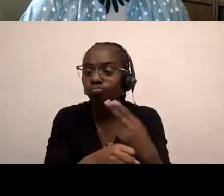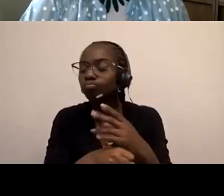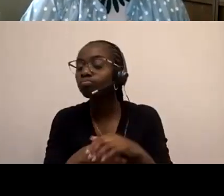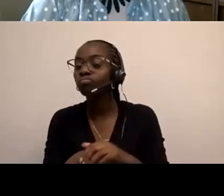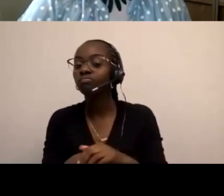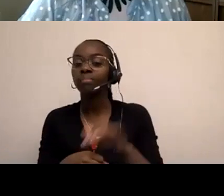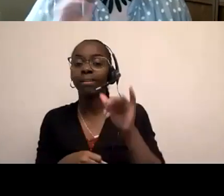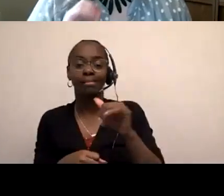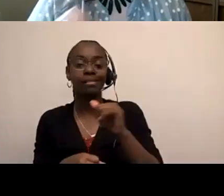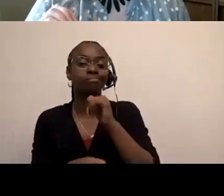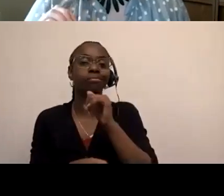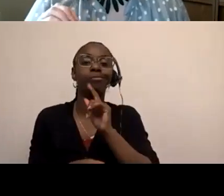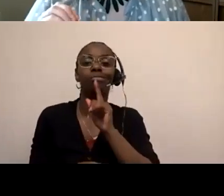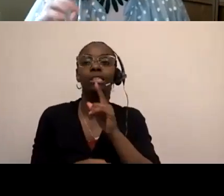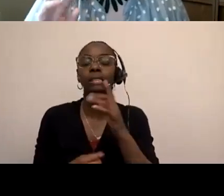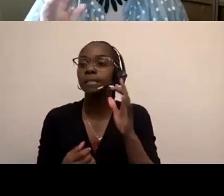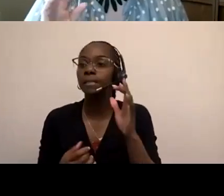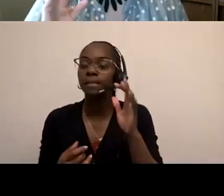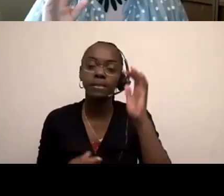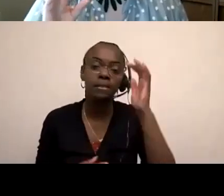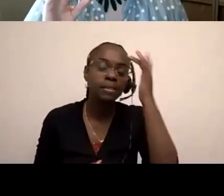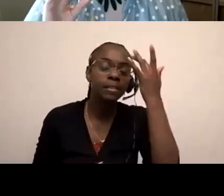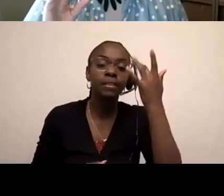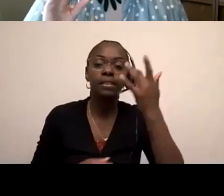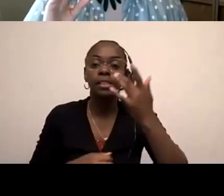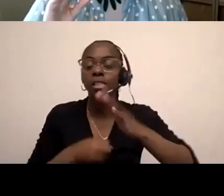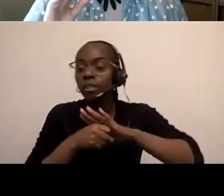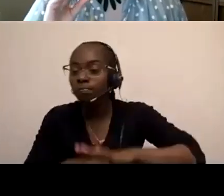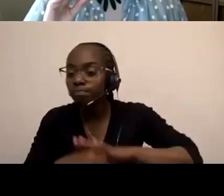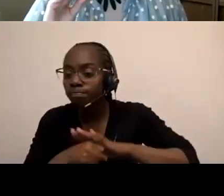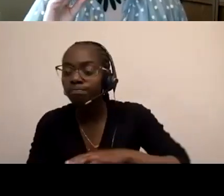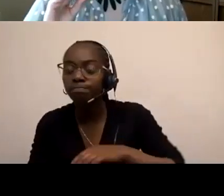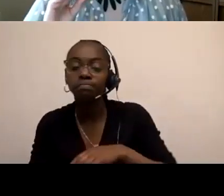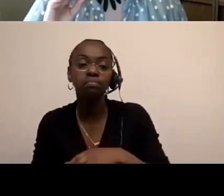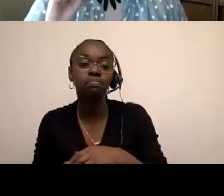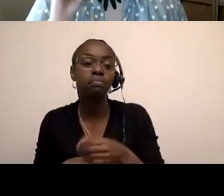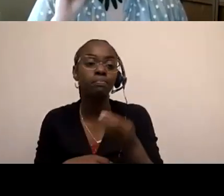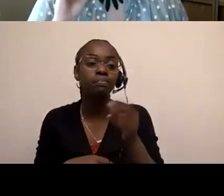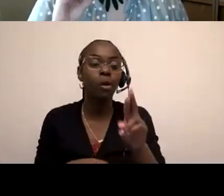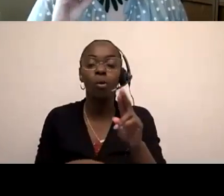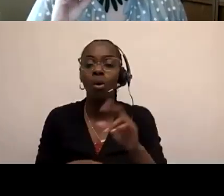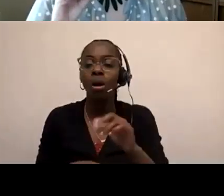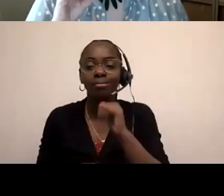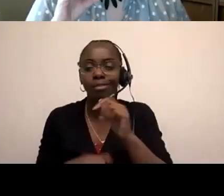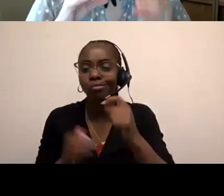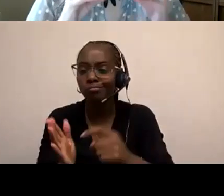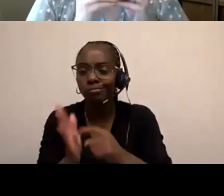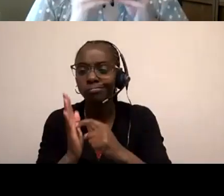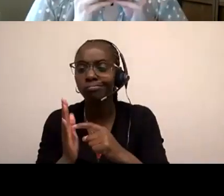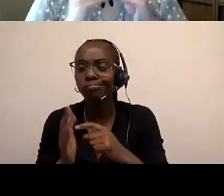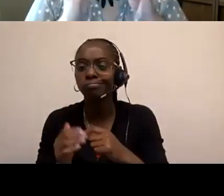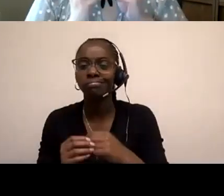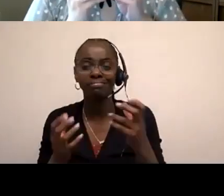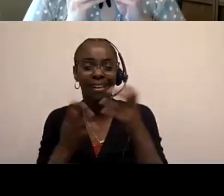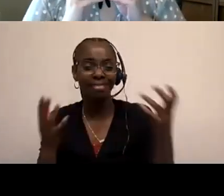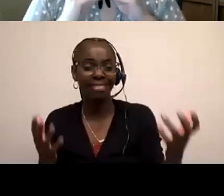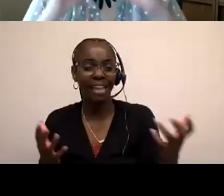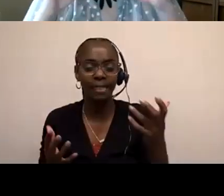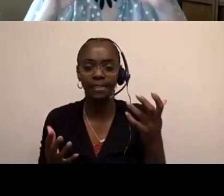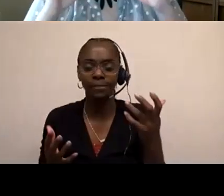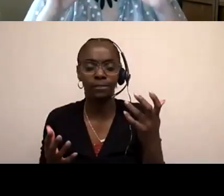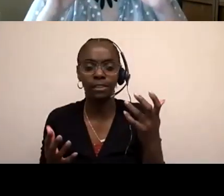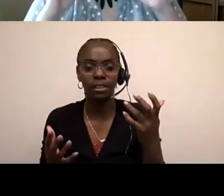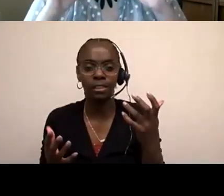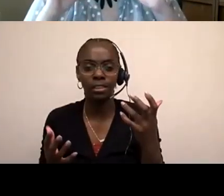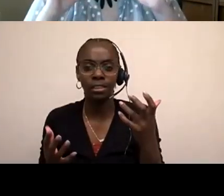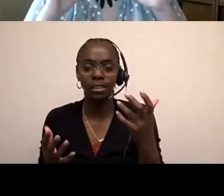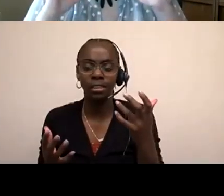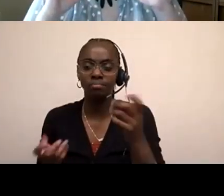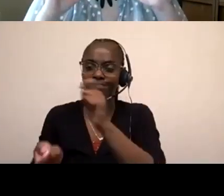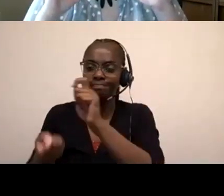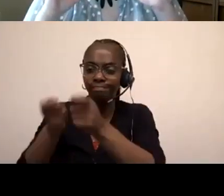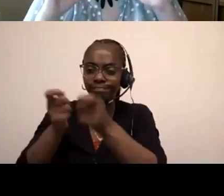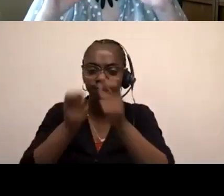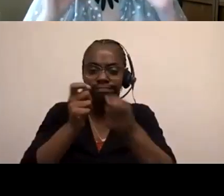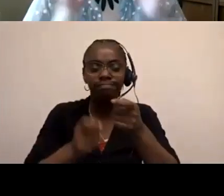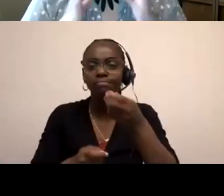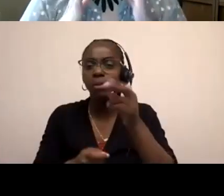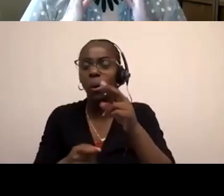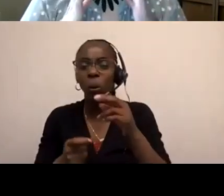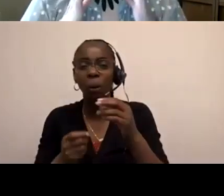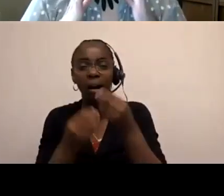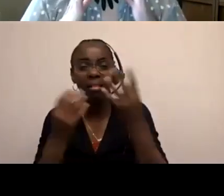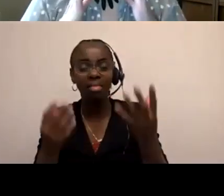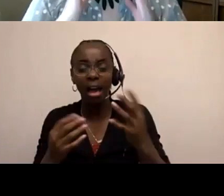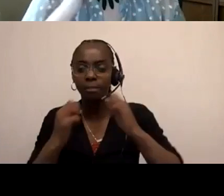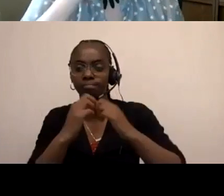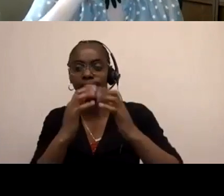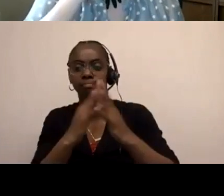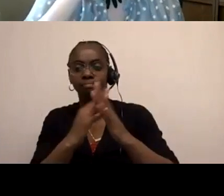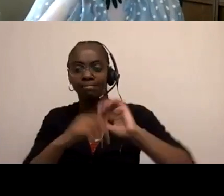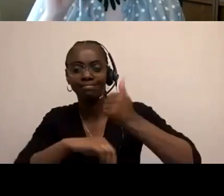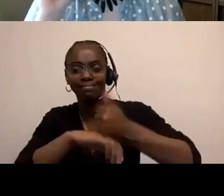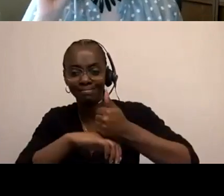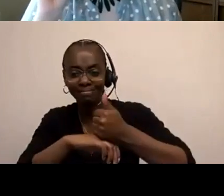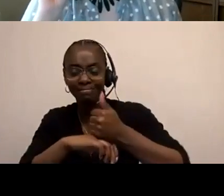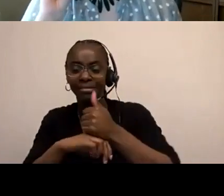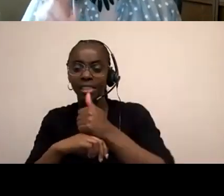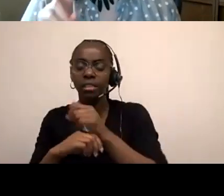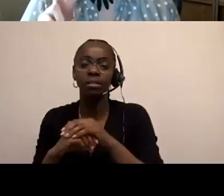ARE NOT AS STRENUOUS OR DON'T REQUIRE SO MUCH RIGID IMPLEMENTATION. THERE'S TWO GROUPS OF